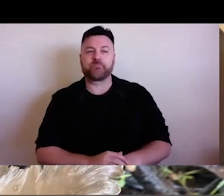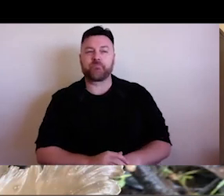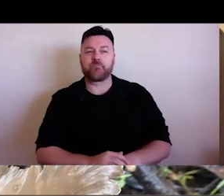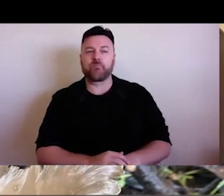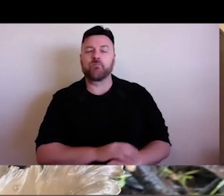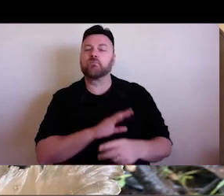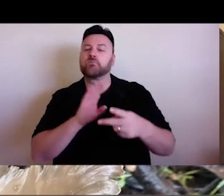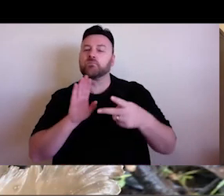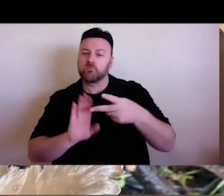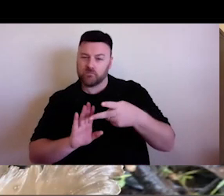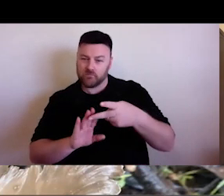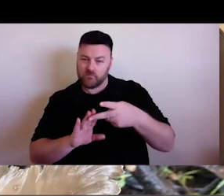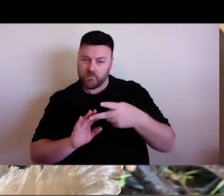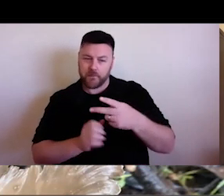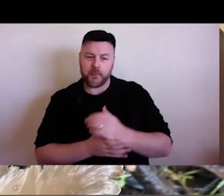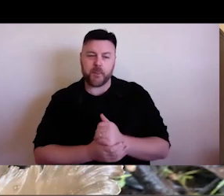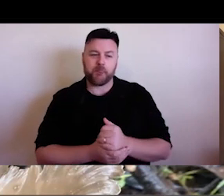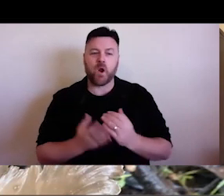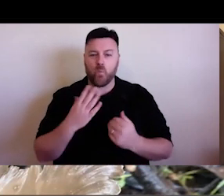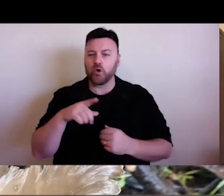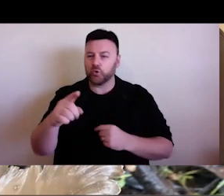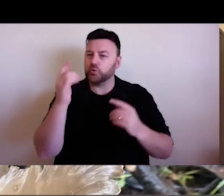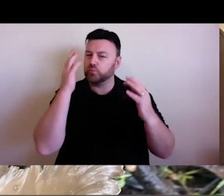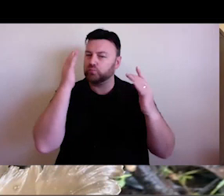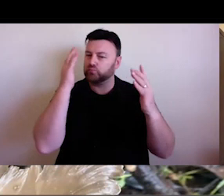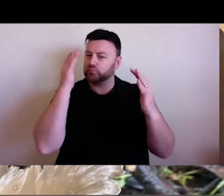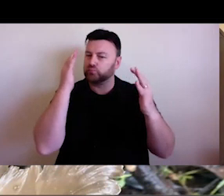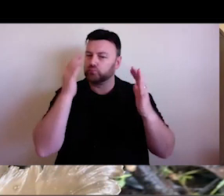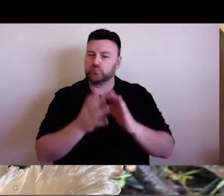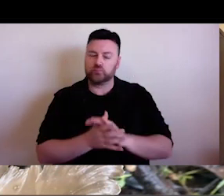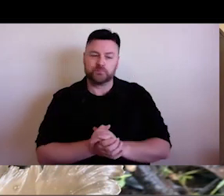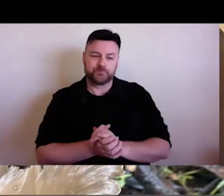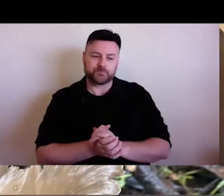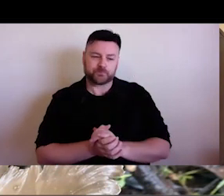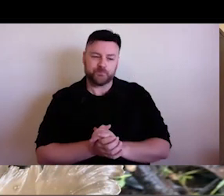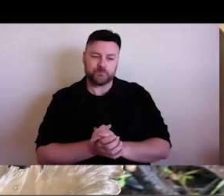for you to take the time to sit with is: What is precious that you are